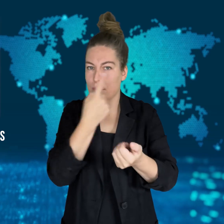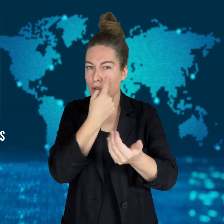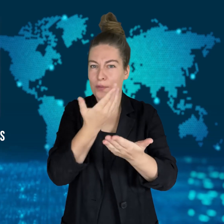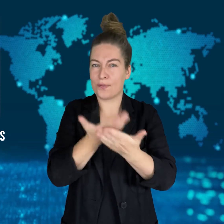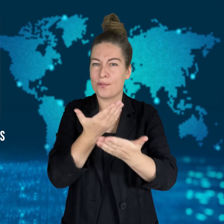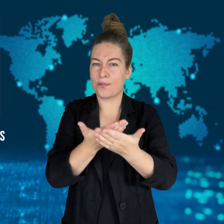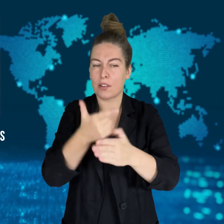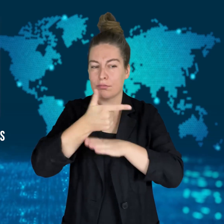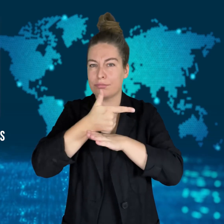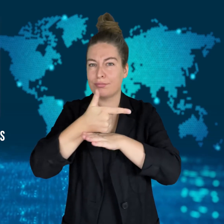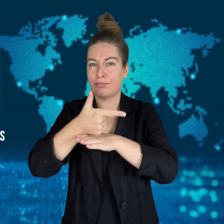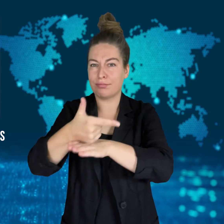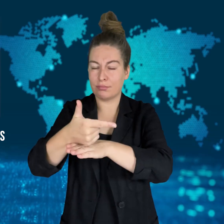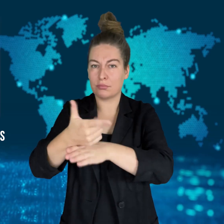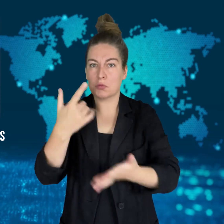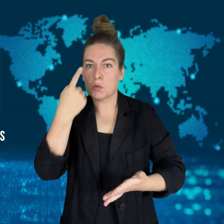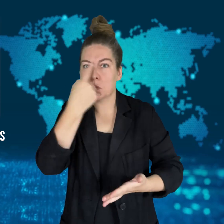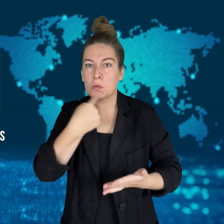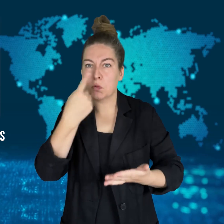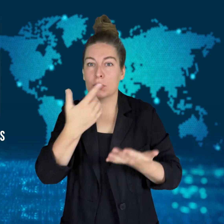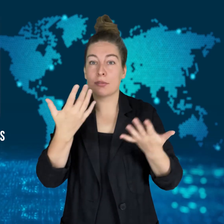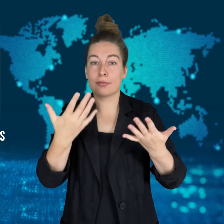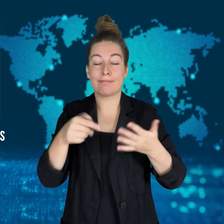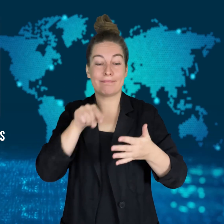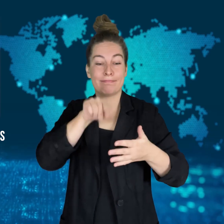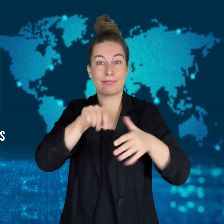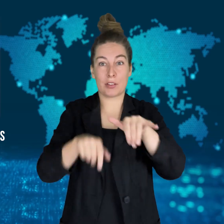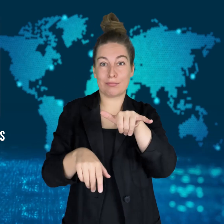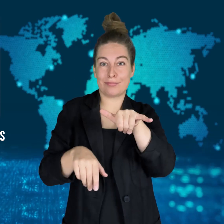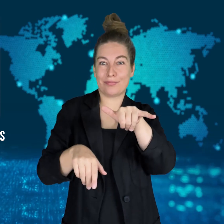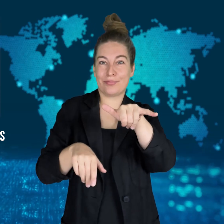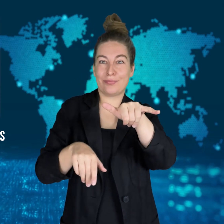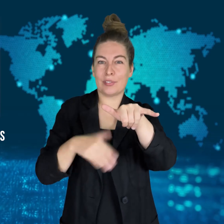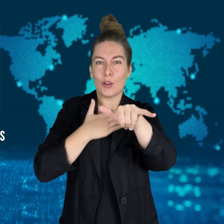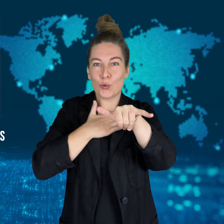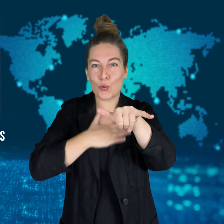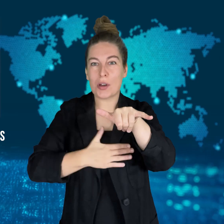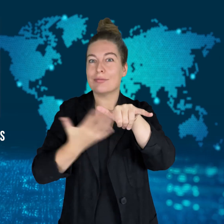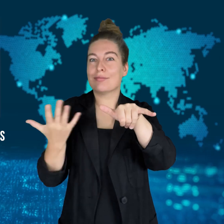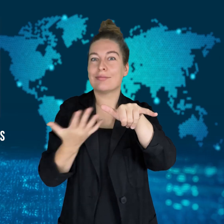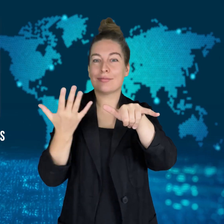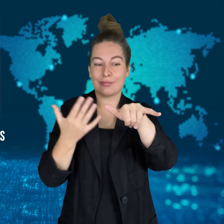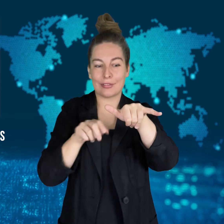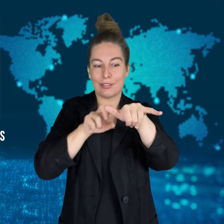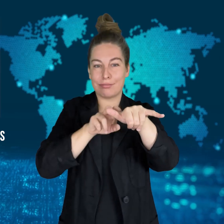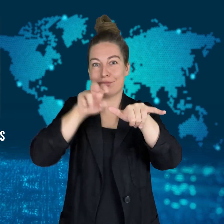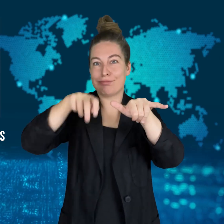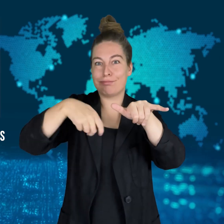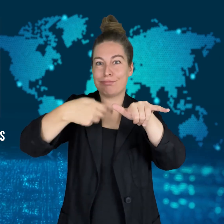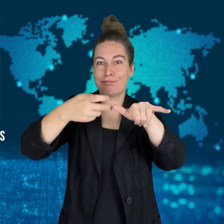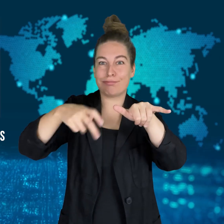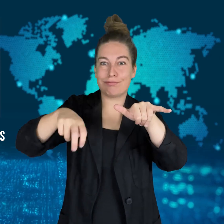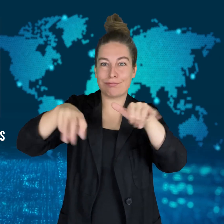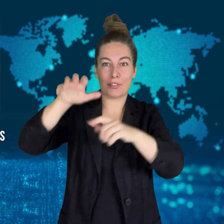decapitated in a midair collision.